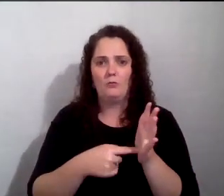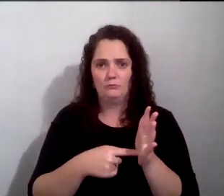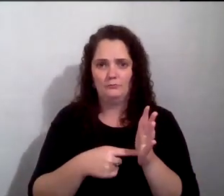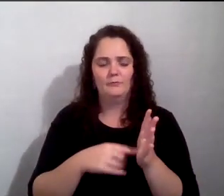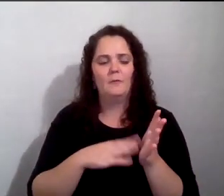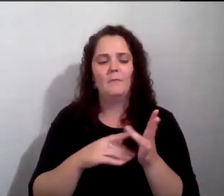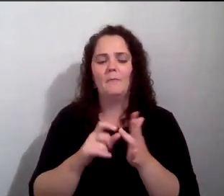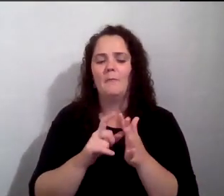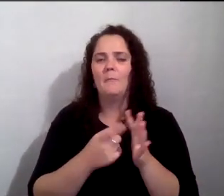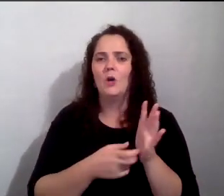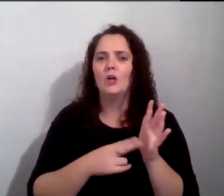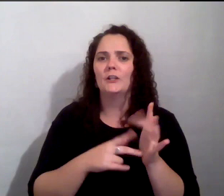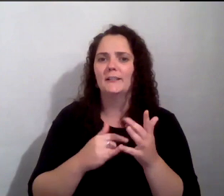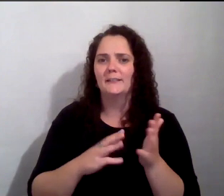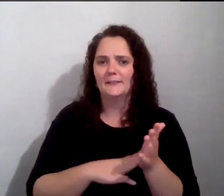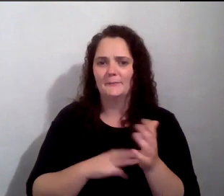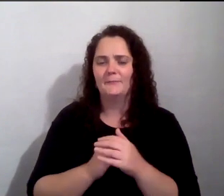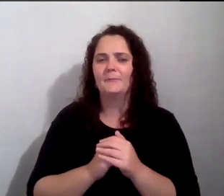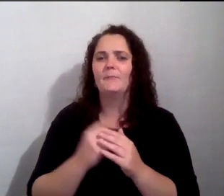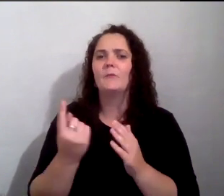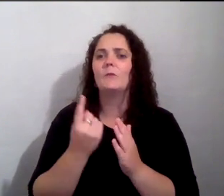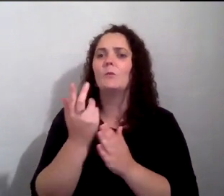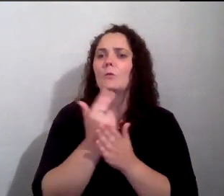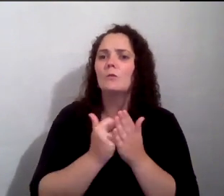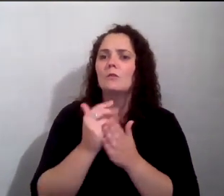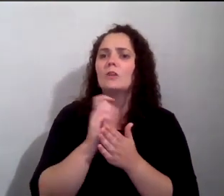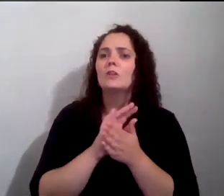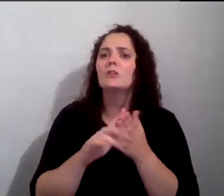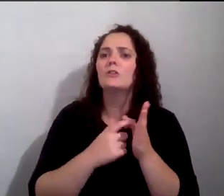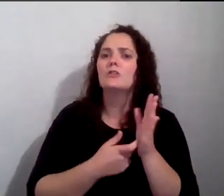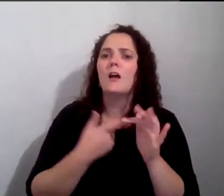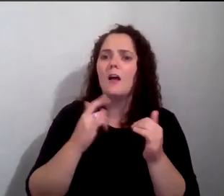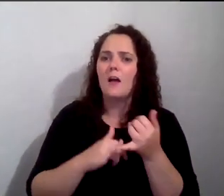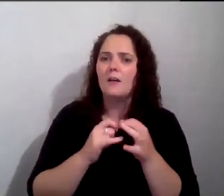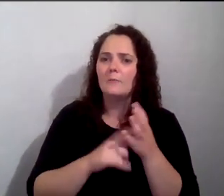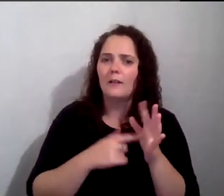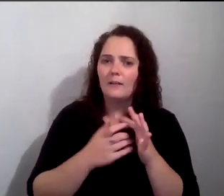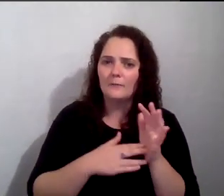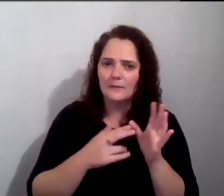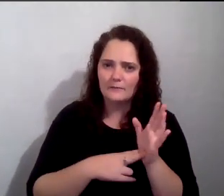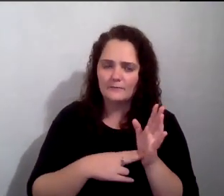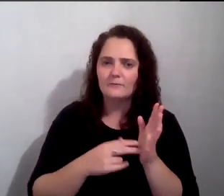so of course already you know there's someone from Sydney. They were all aged between 30 and 40 in 1959 and saw themselves as